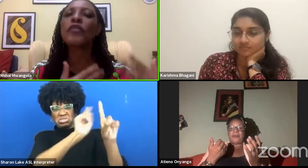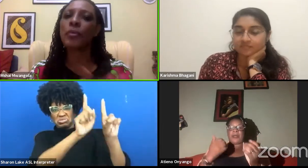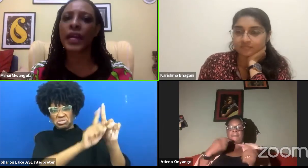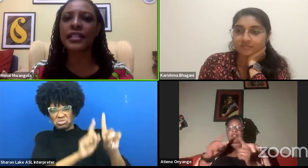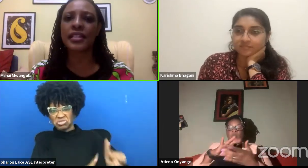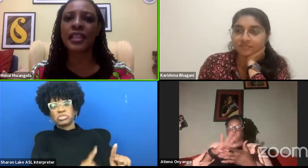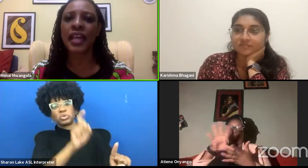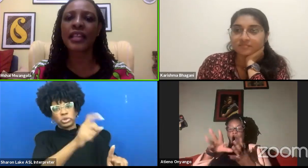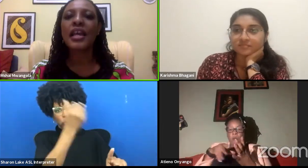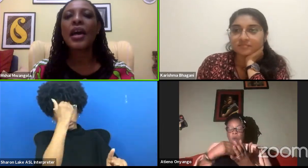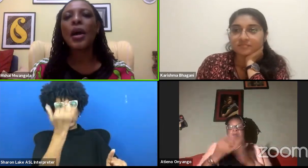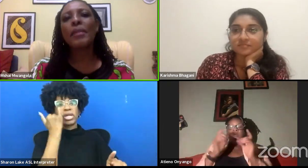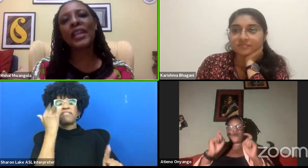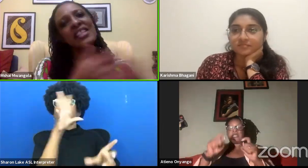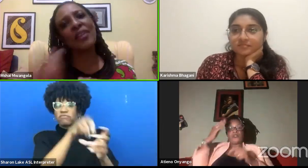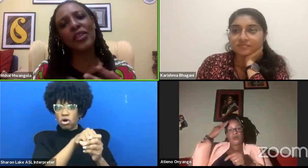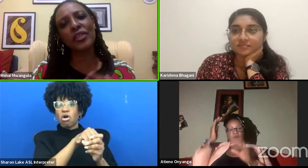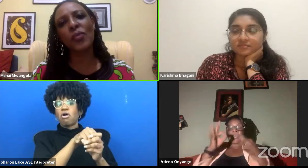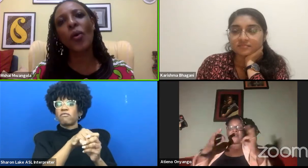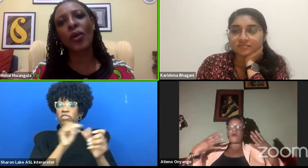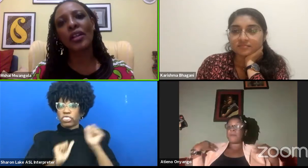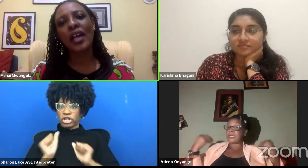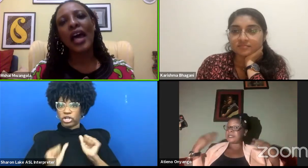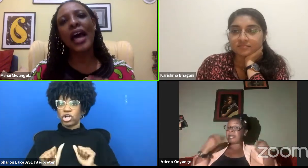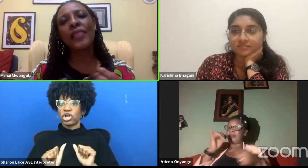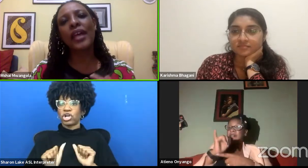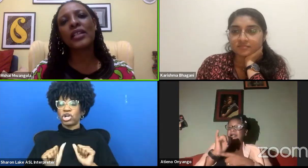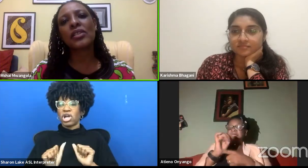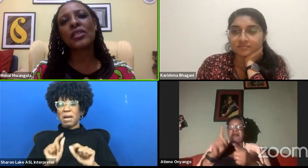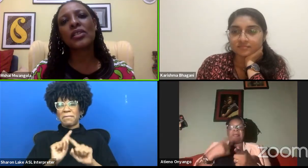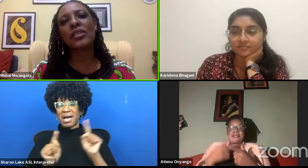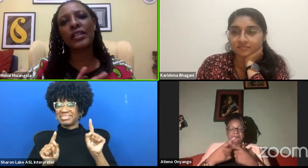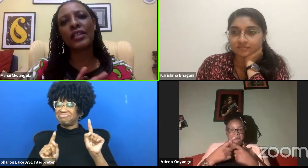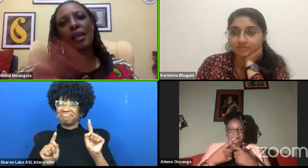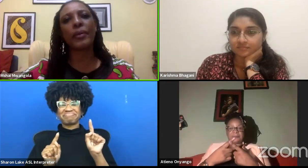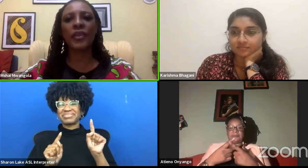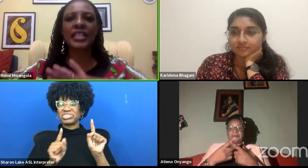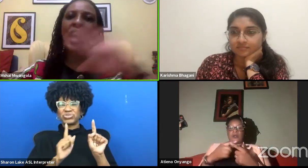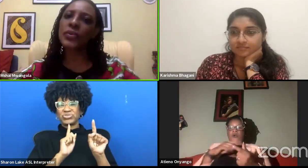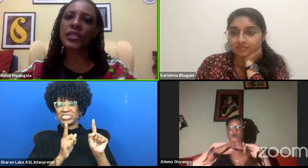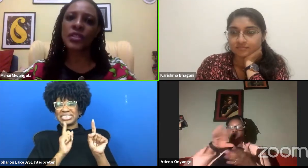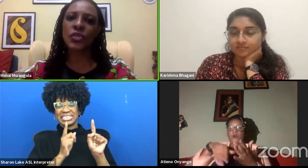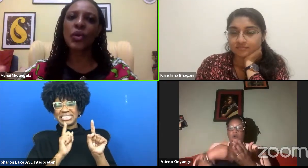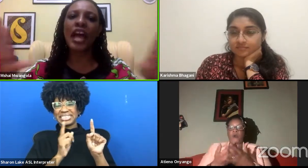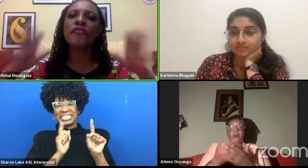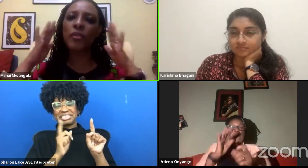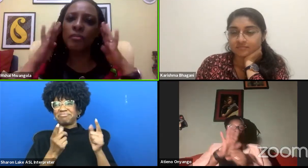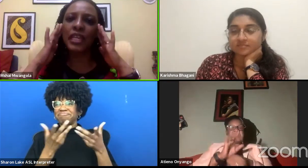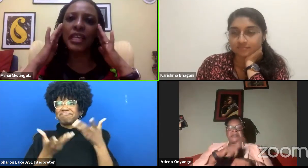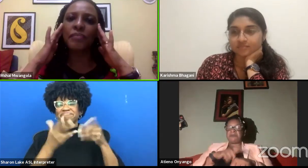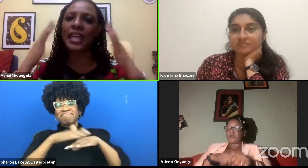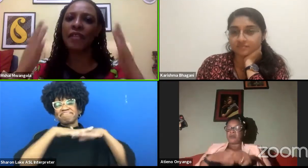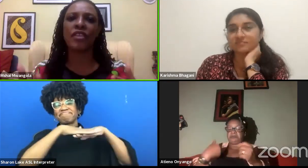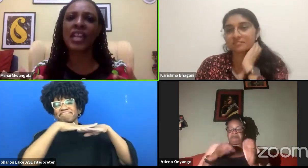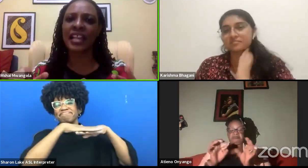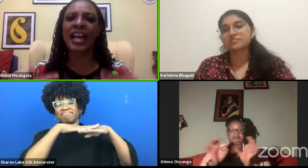if you're practicing that but that it's a very thin wall. And that we often separate out the two. And for me, it became very clear,